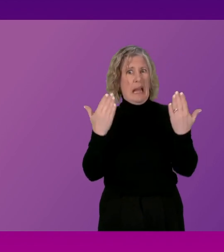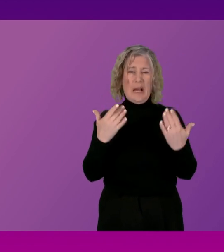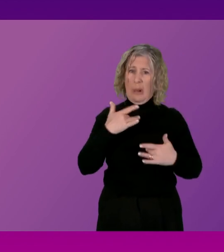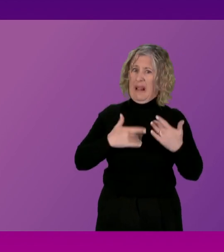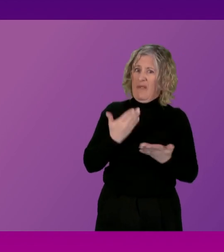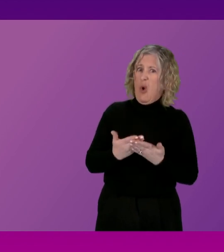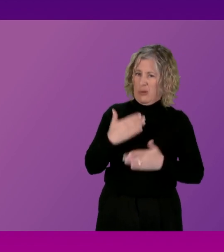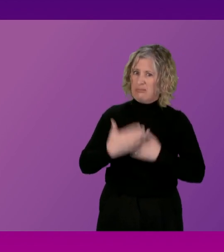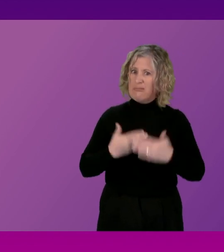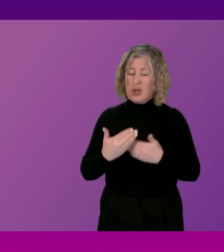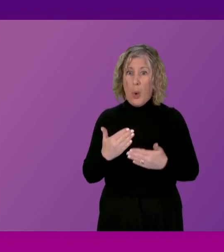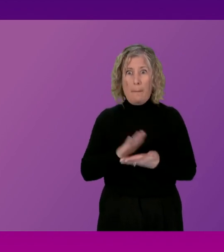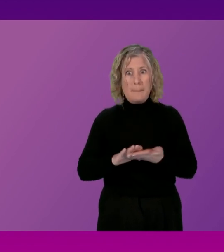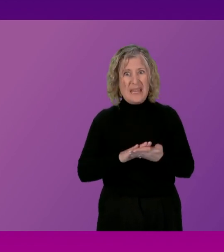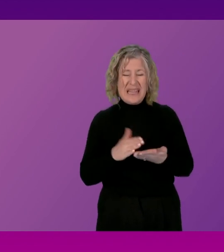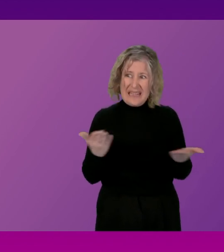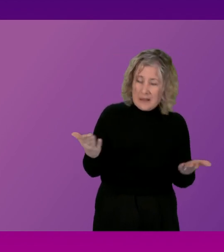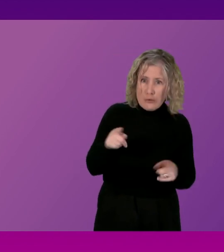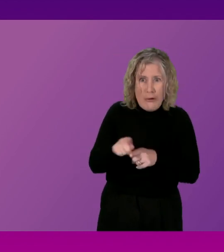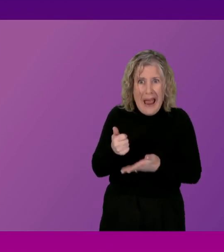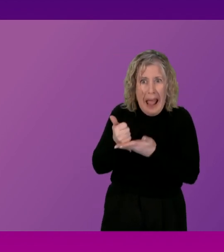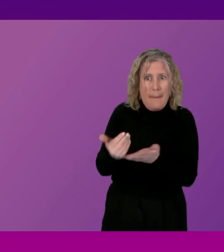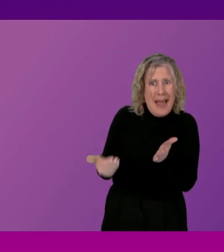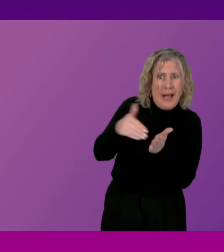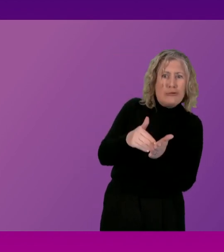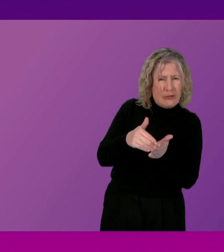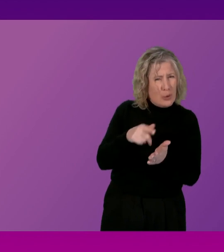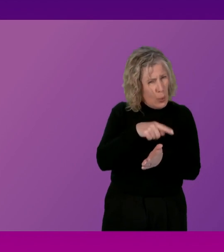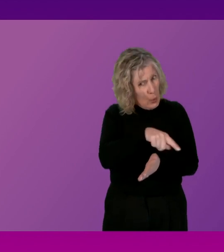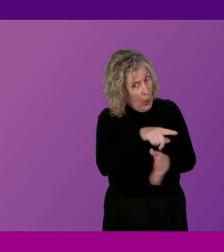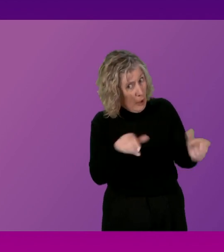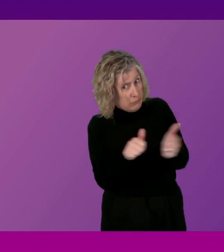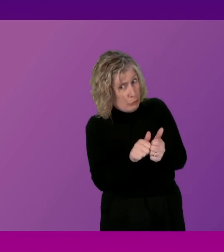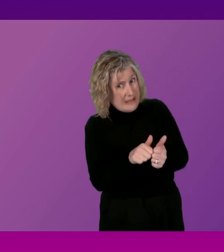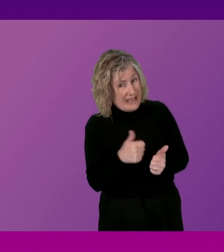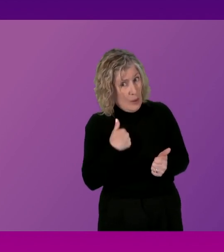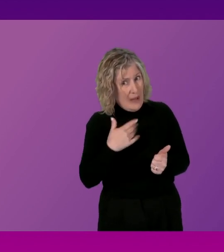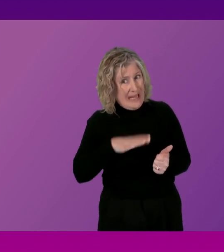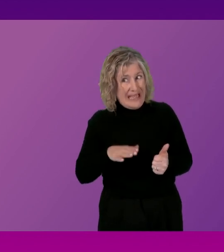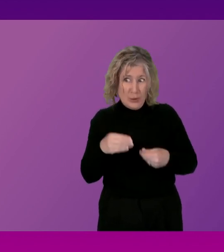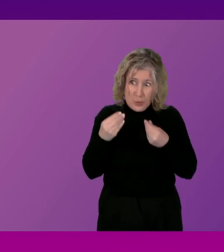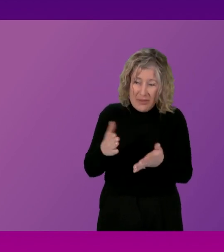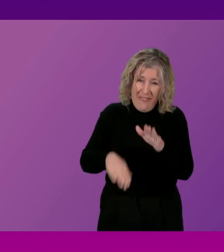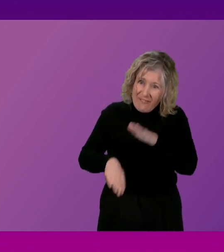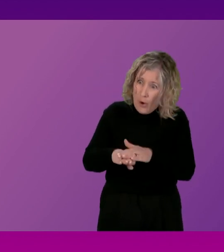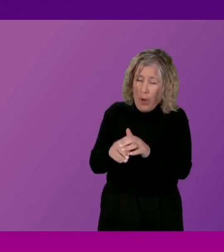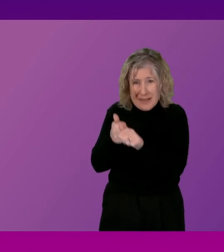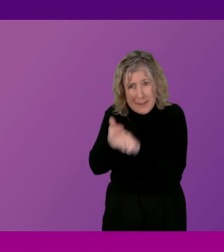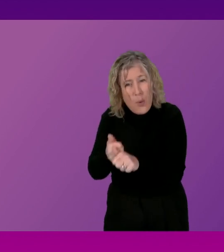Does the First Minister agree that it is our responsibility to use the full extent of our powers to welcome those who are forced to flee their homes?